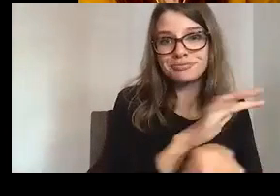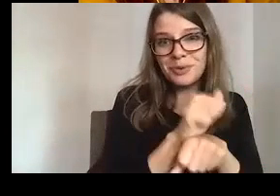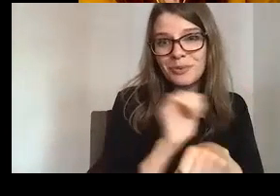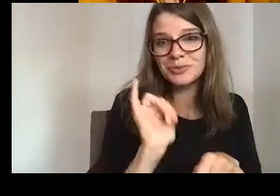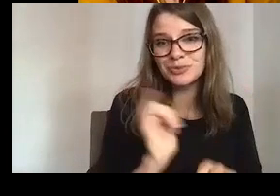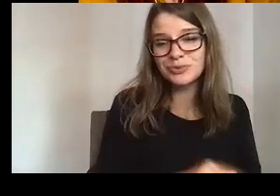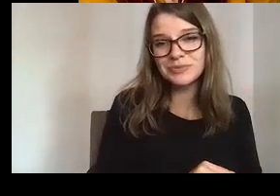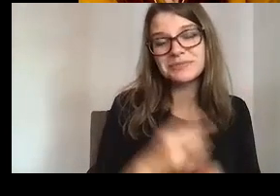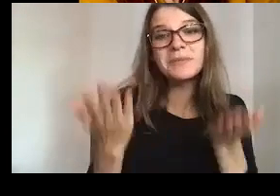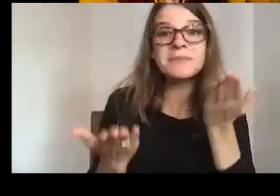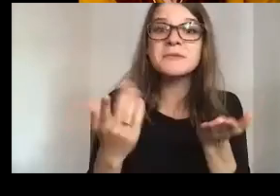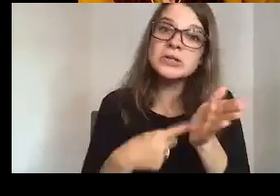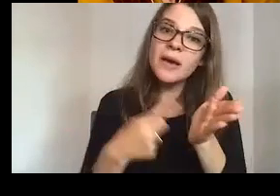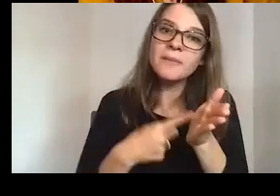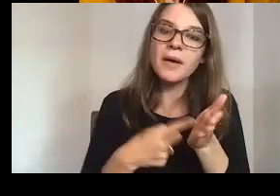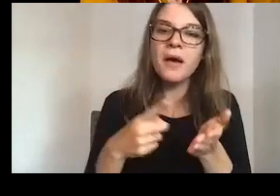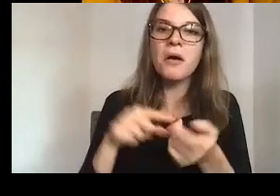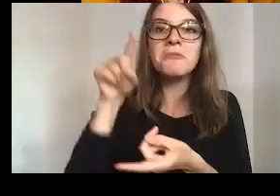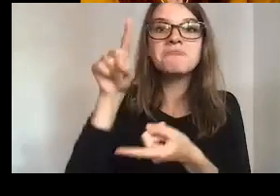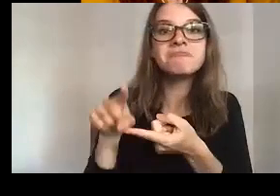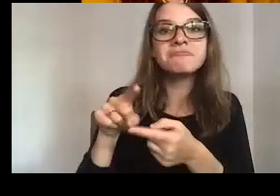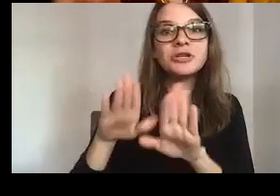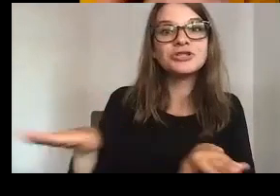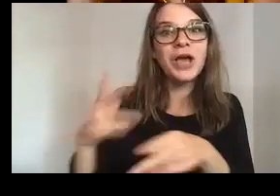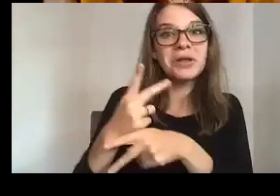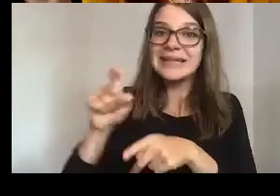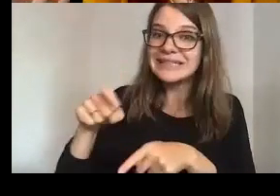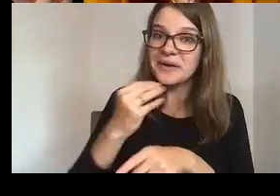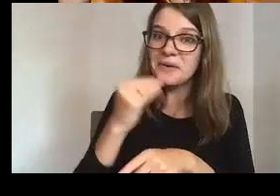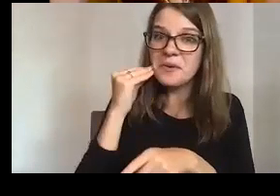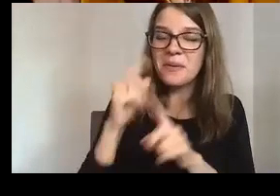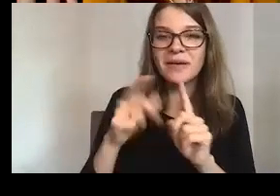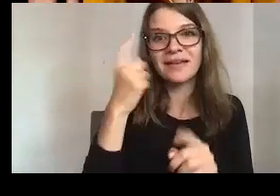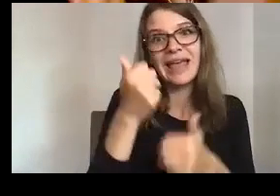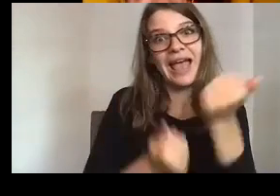it may minimize needs for child care and on the other hand everyone is home and we're all in the